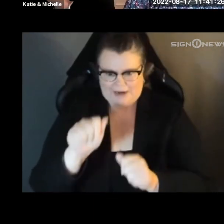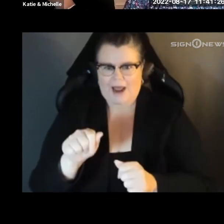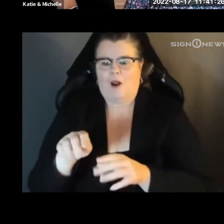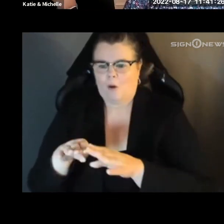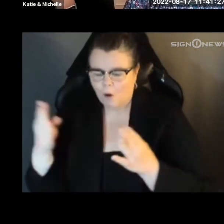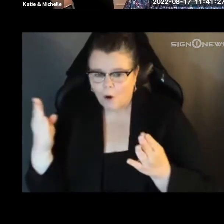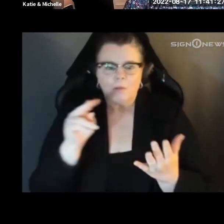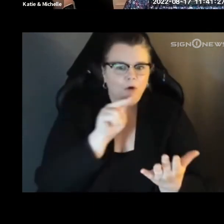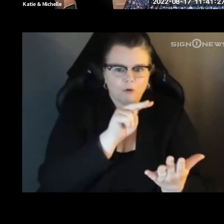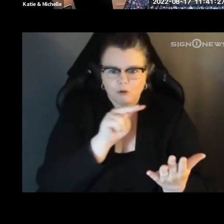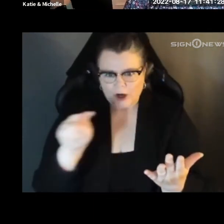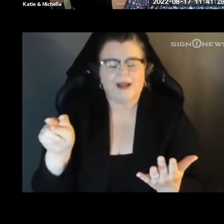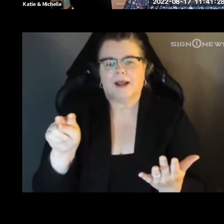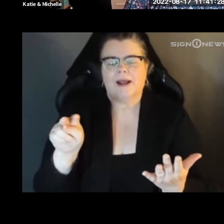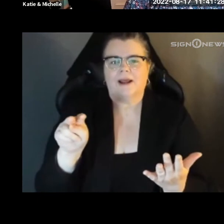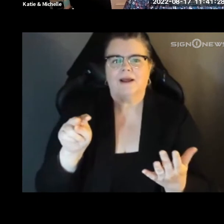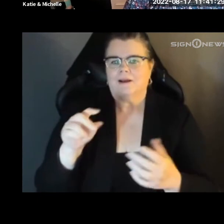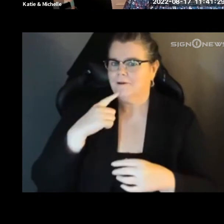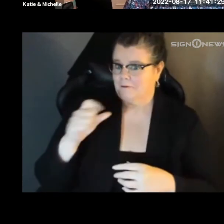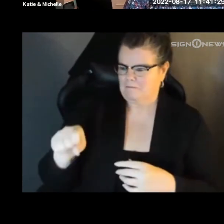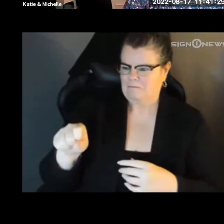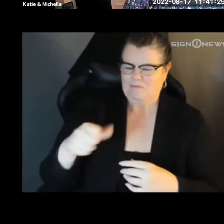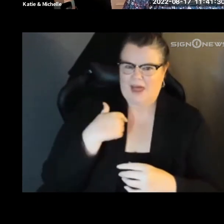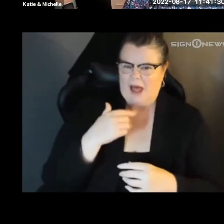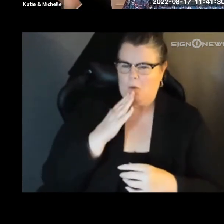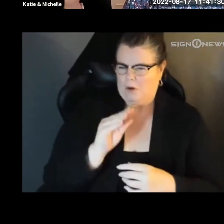putting it in the chat box right now there's nothing in there yet but later this afternoon